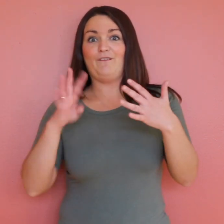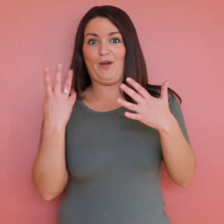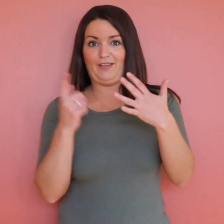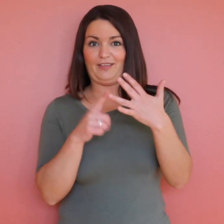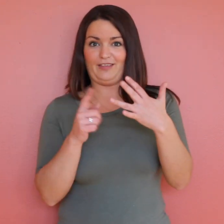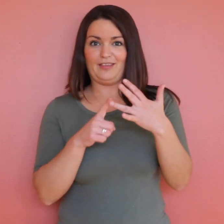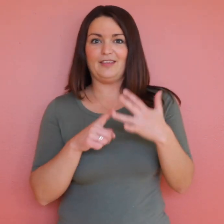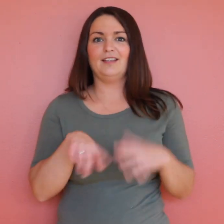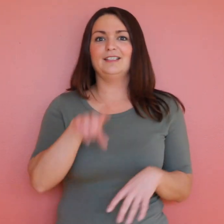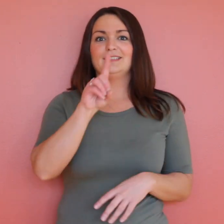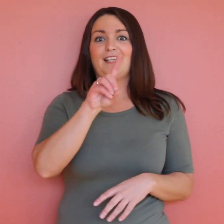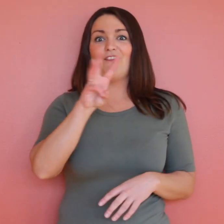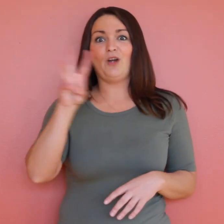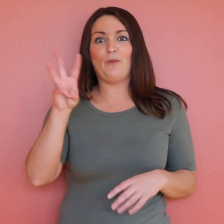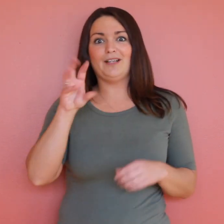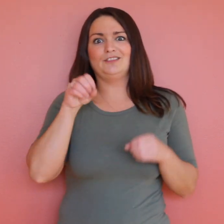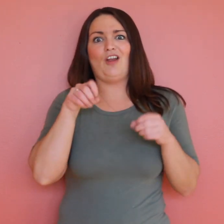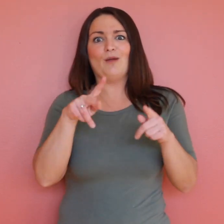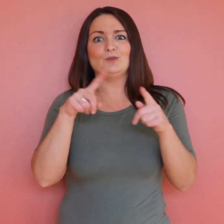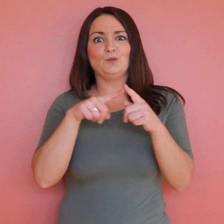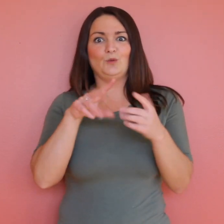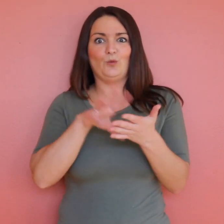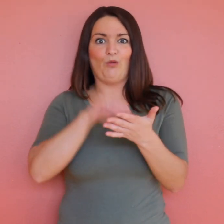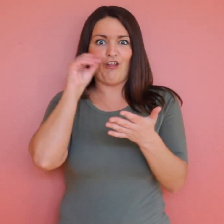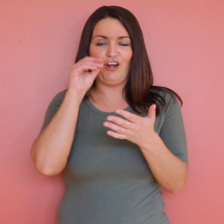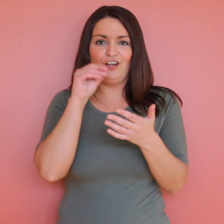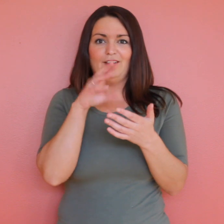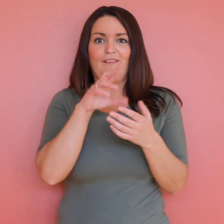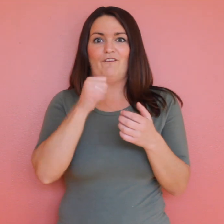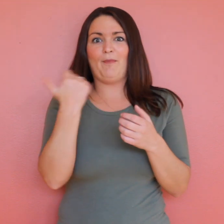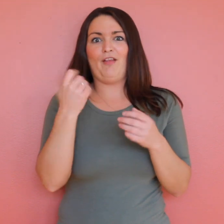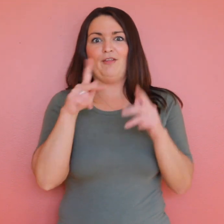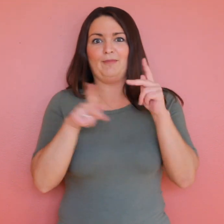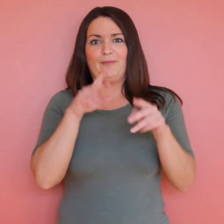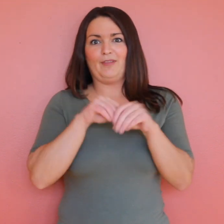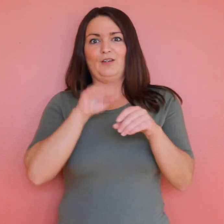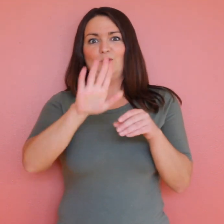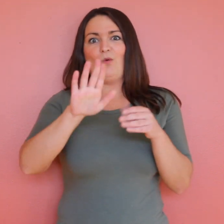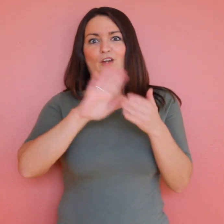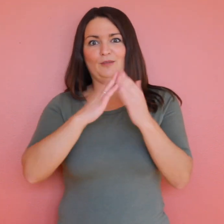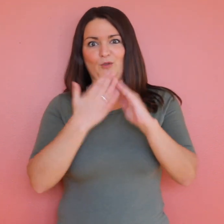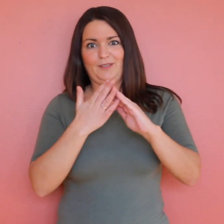Fourth, DWW 2.0 is an opportunity to learn from other people in your community.